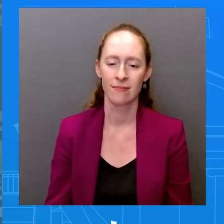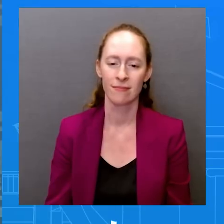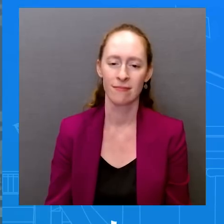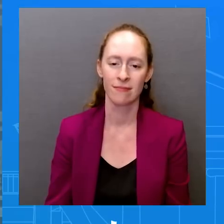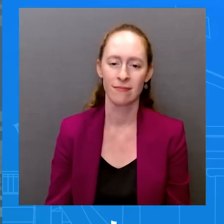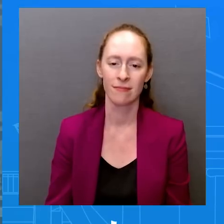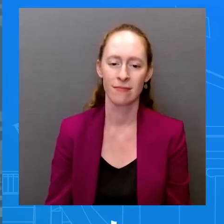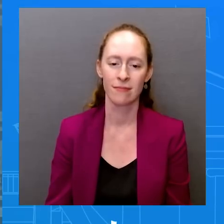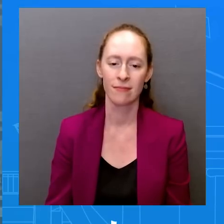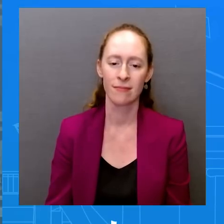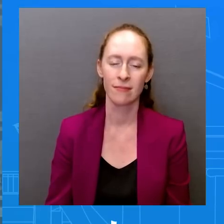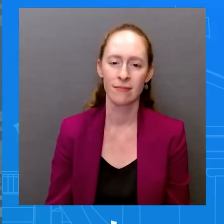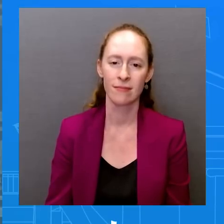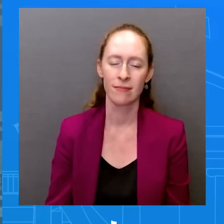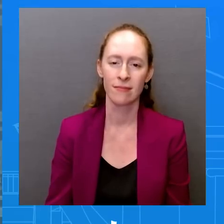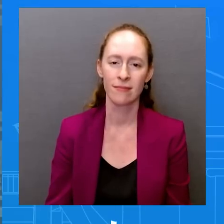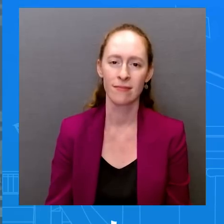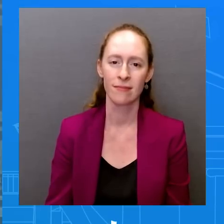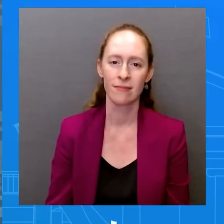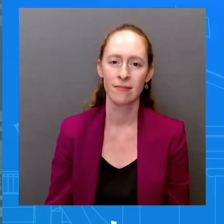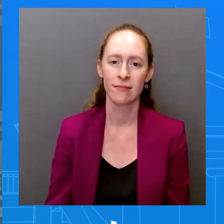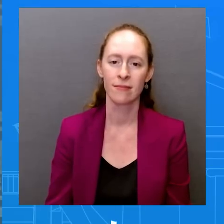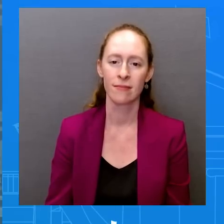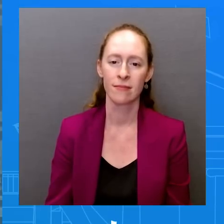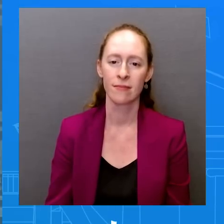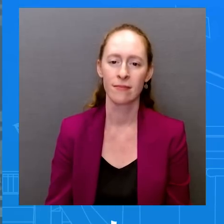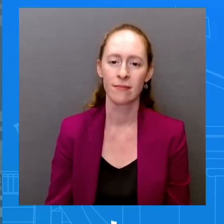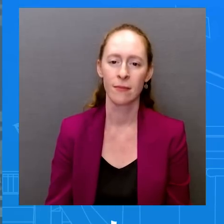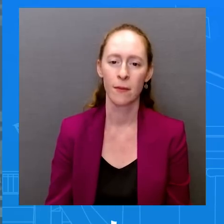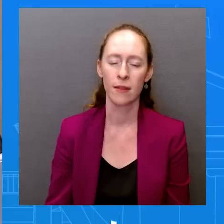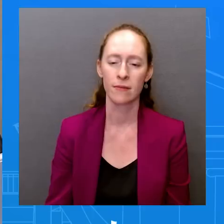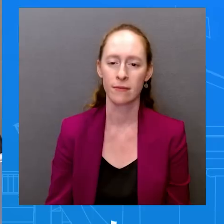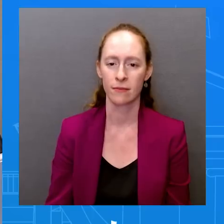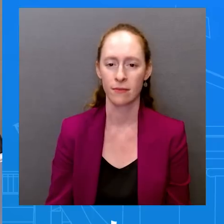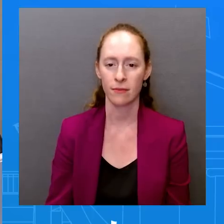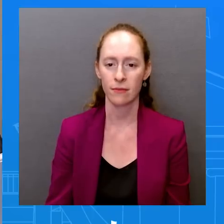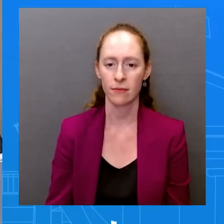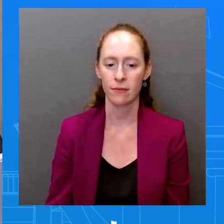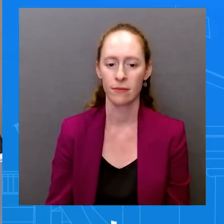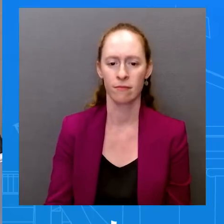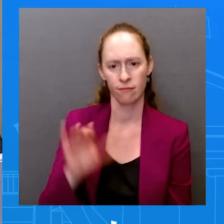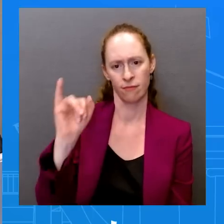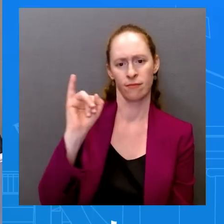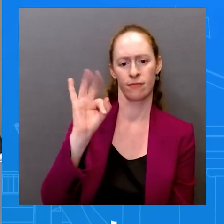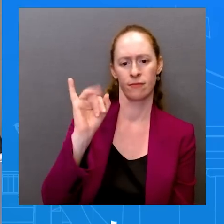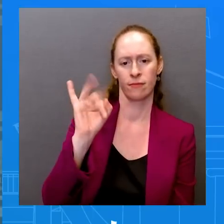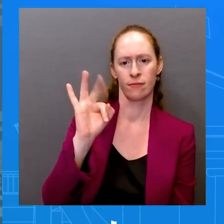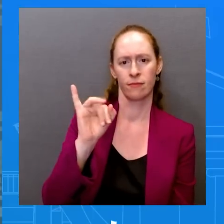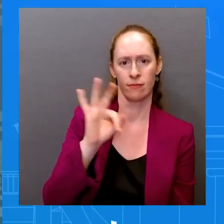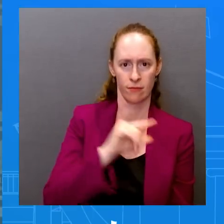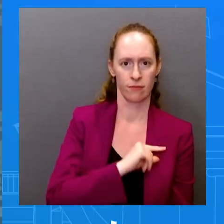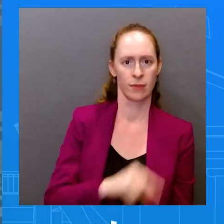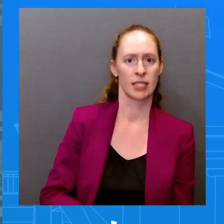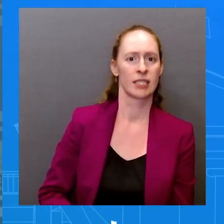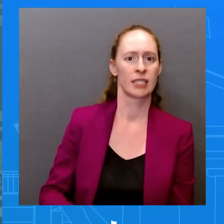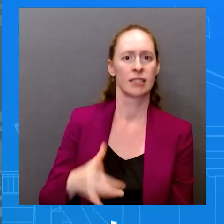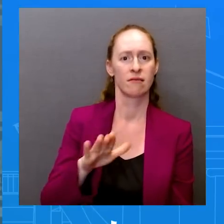be given any sort of heads up if the Queen does pass? Or would he find out, kind of, when Buckingham Palace releases a statement? Ms. Jean-Pierre: Again, I mean, we just feel --